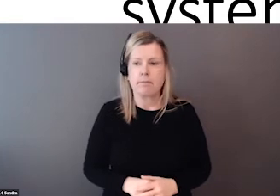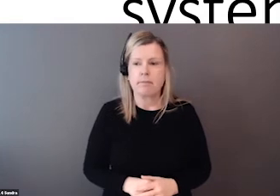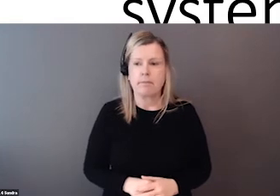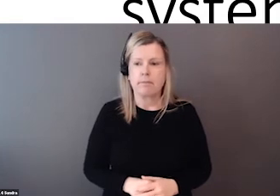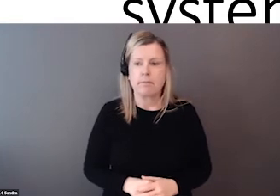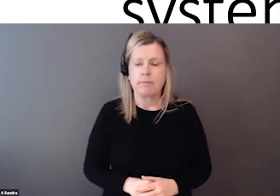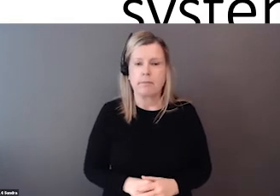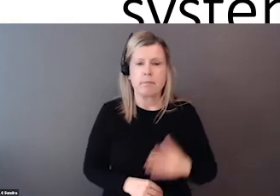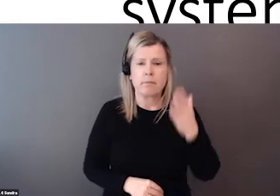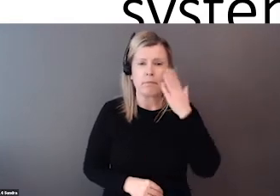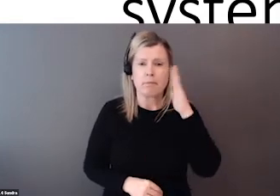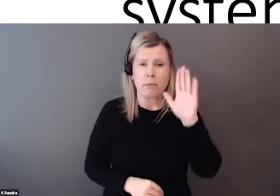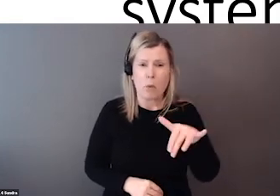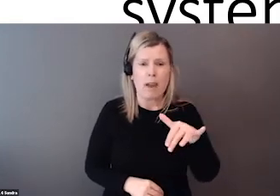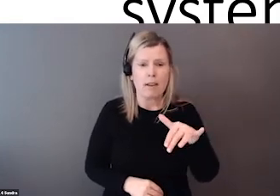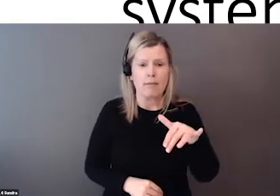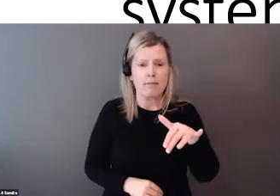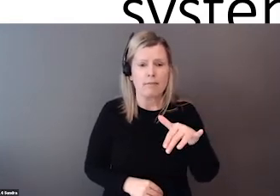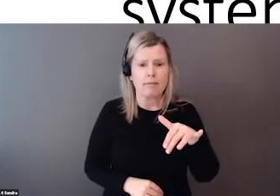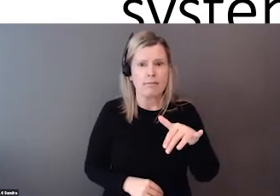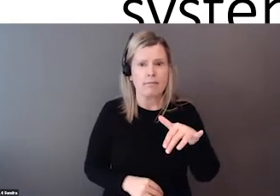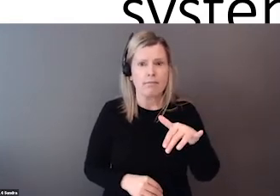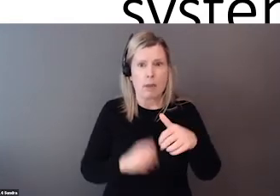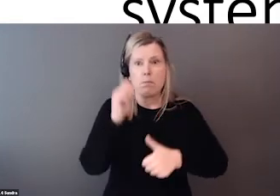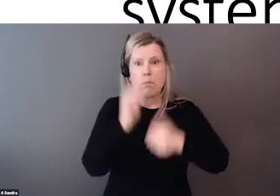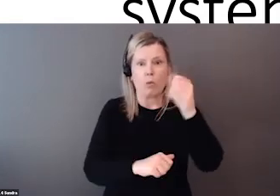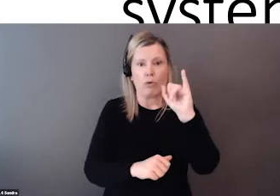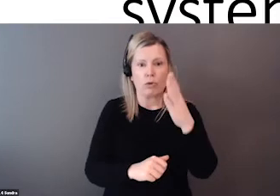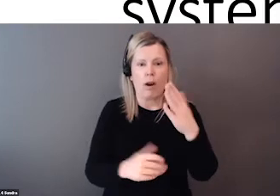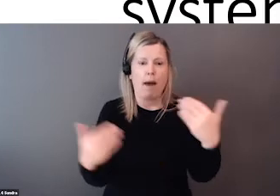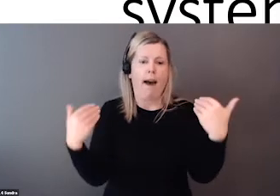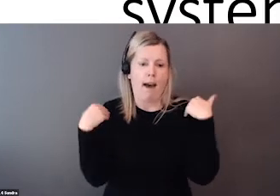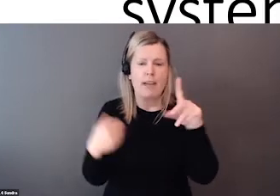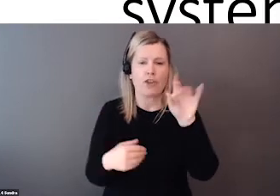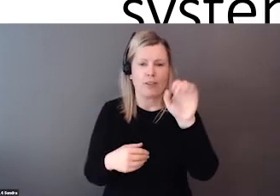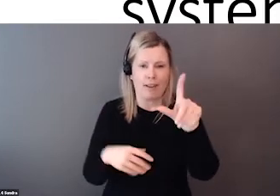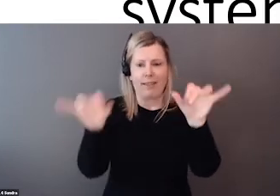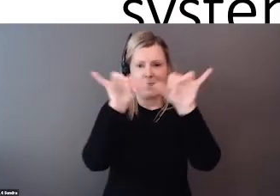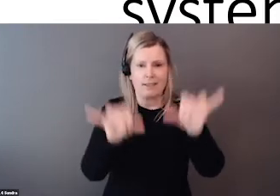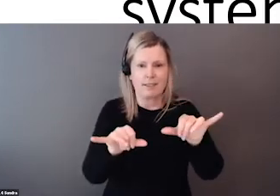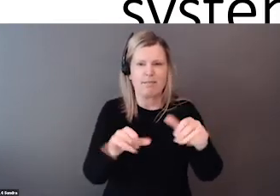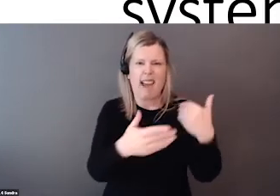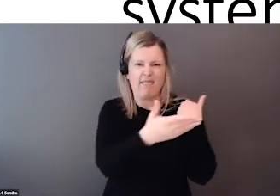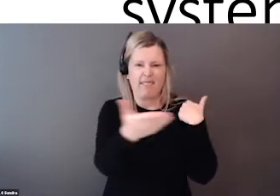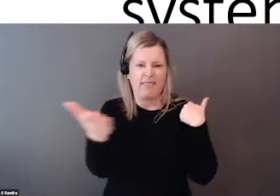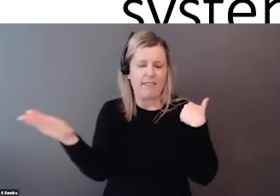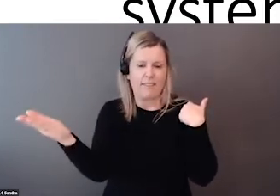I don't think that anyone will deny that every job involves digital systems, especially now during this pandemic.